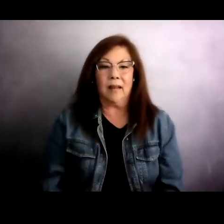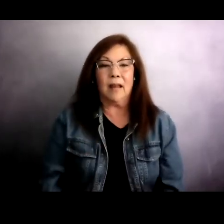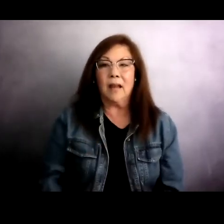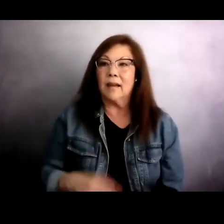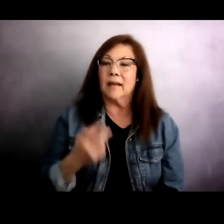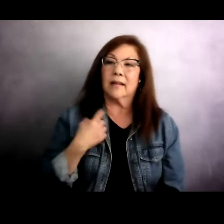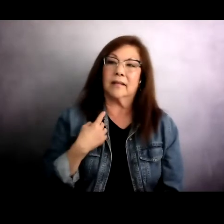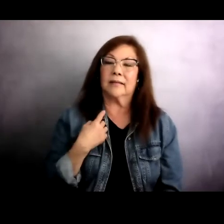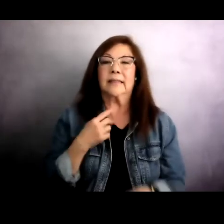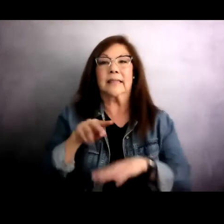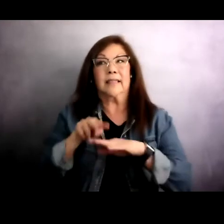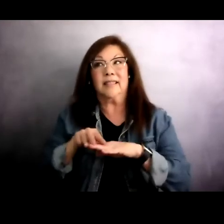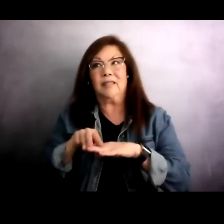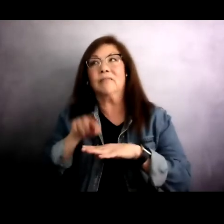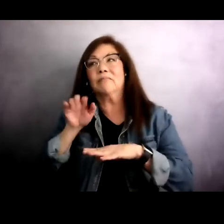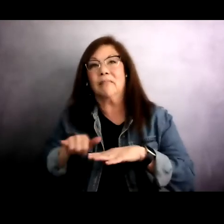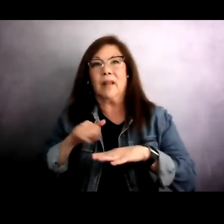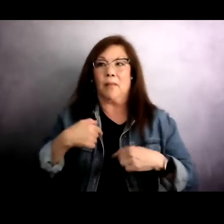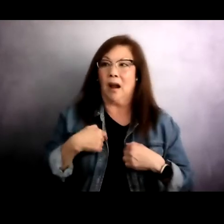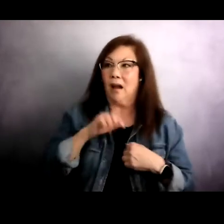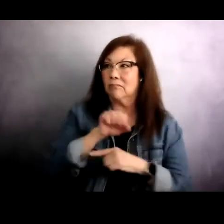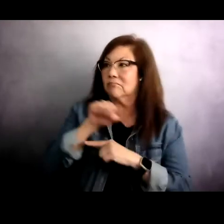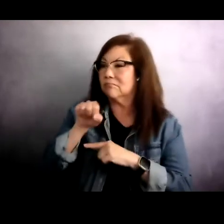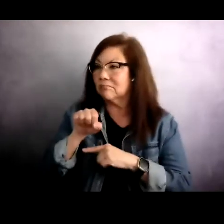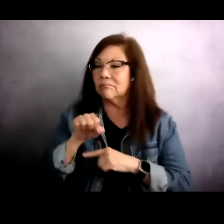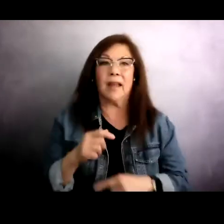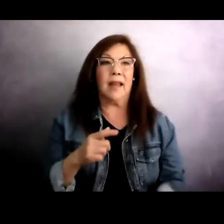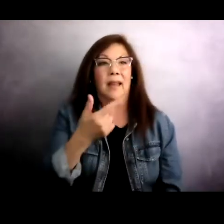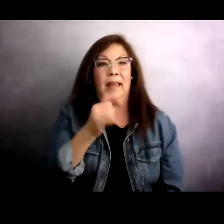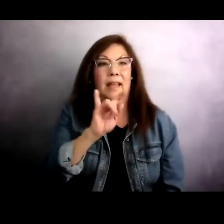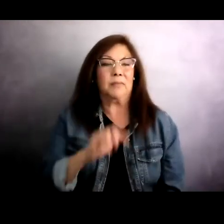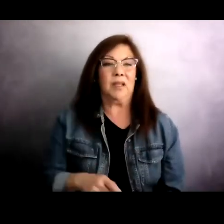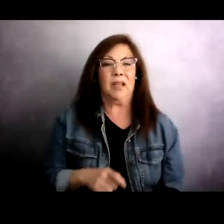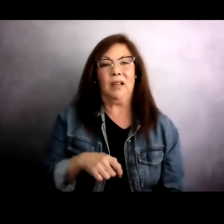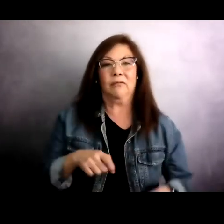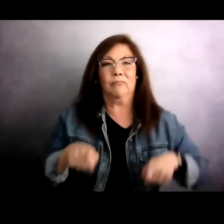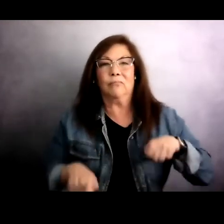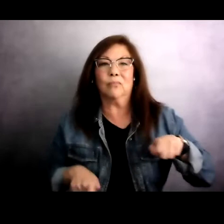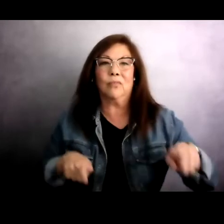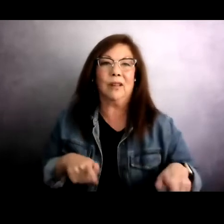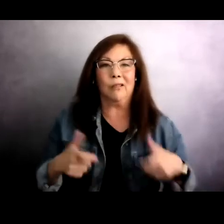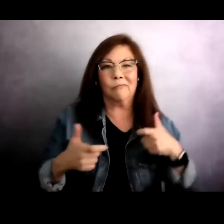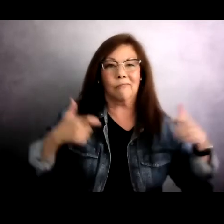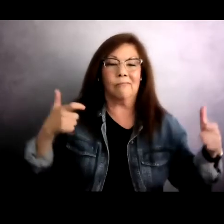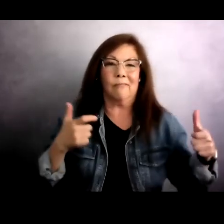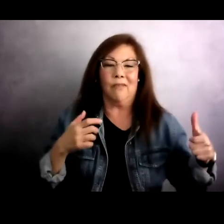at them. Gatsby had all the self-satisfied swagger of a tomcat, I pulled neck by the